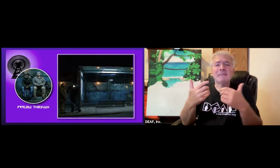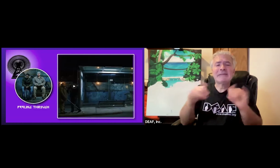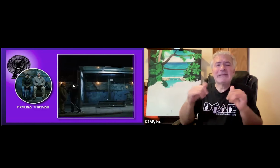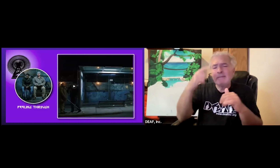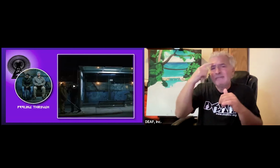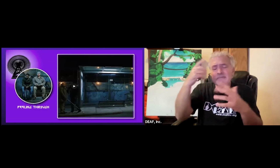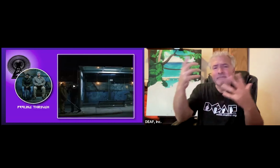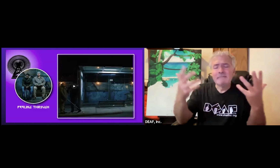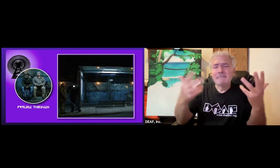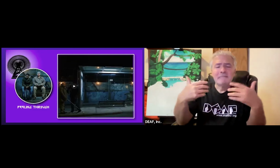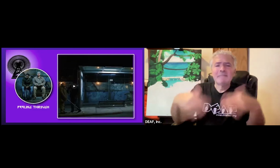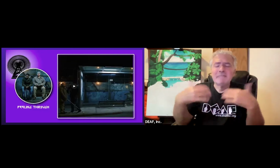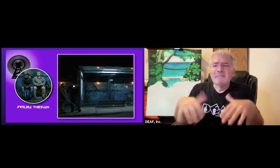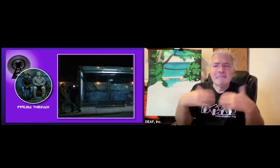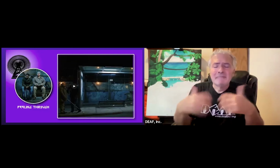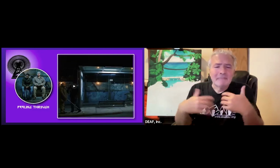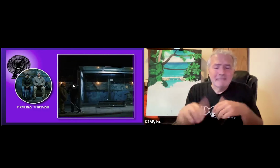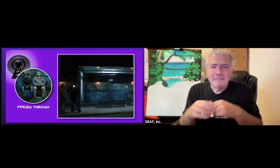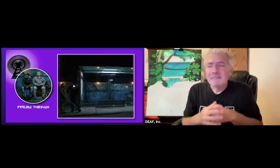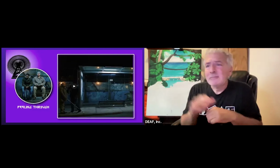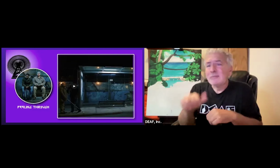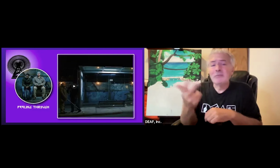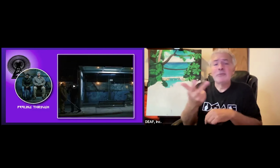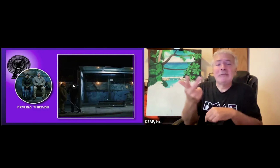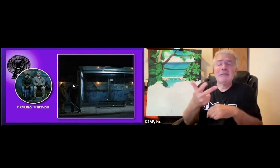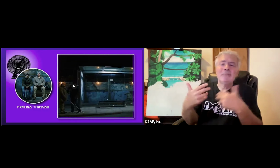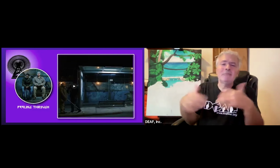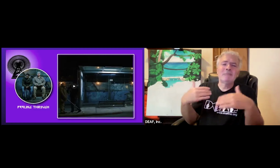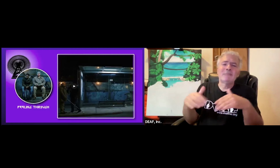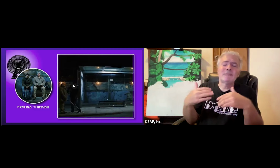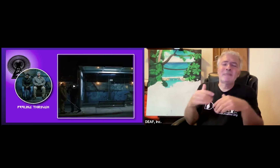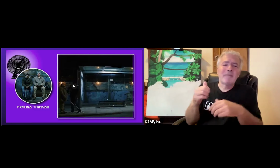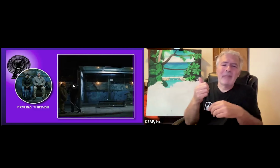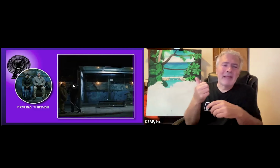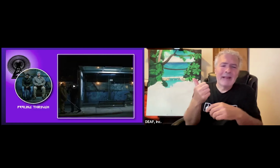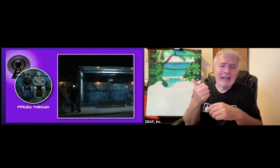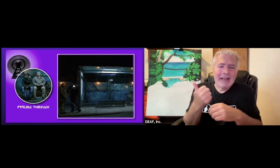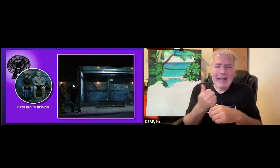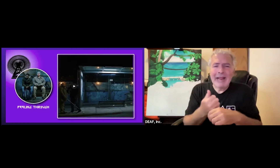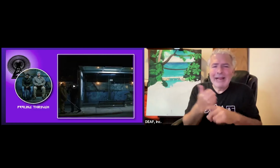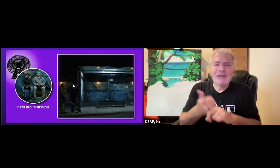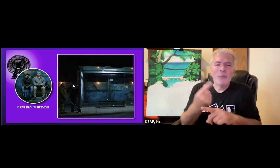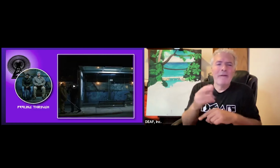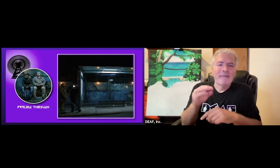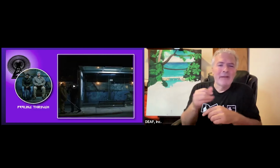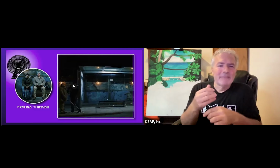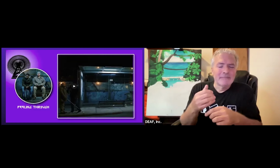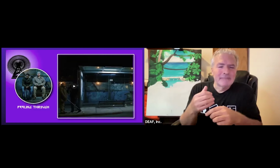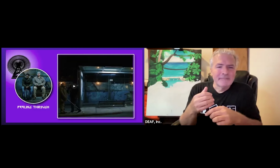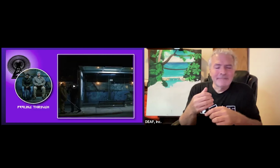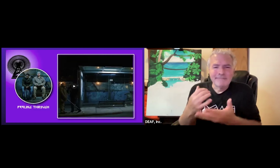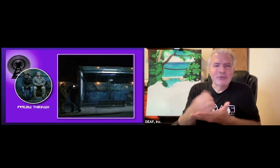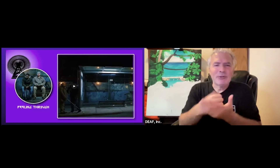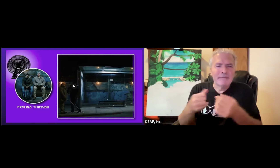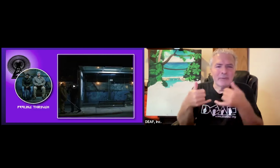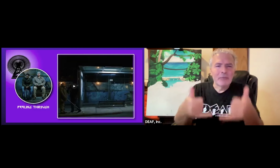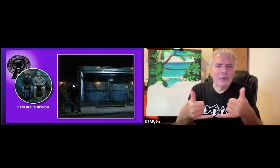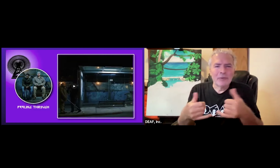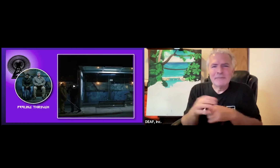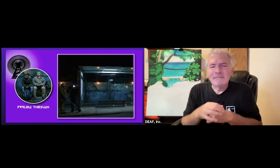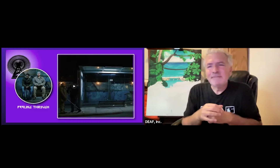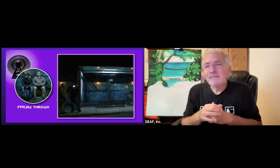It's still incredible! Those three were really good, each one of them deserves an award.